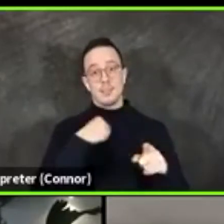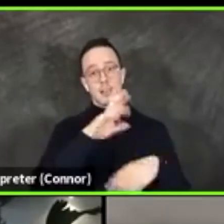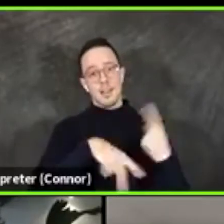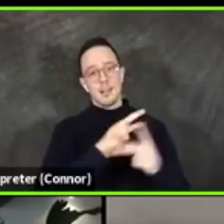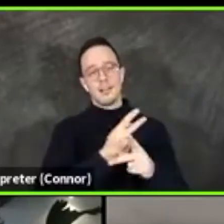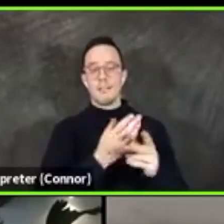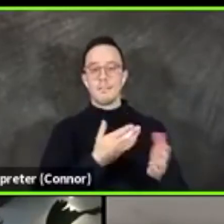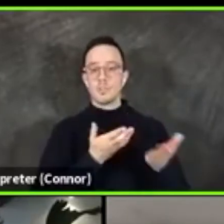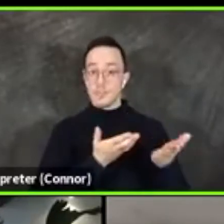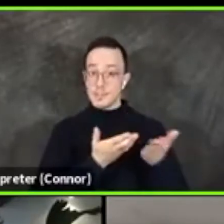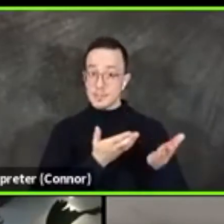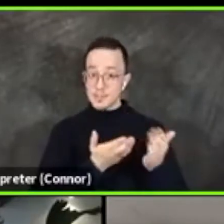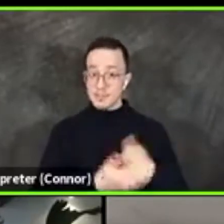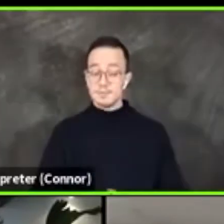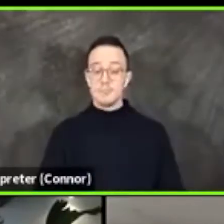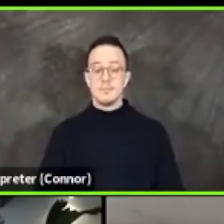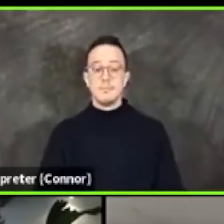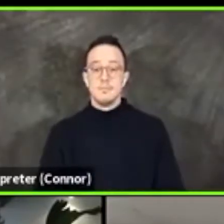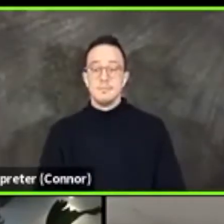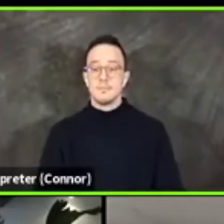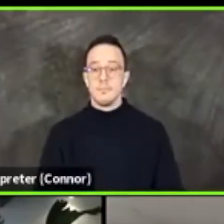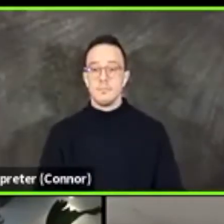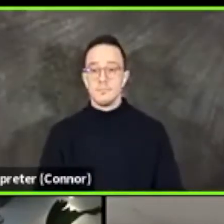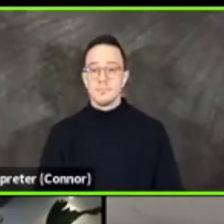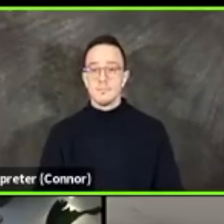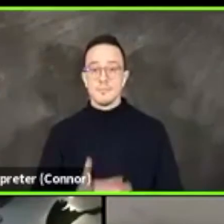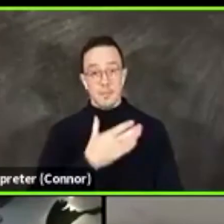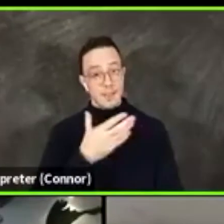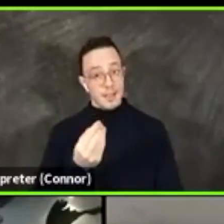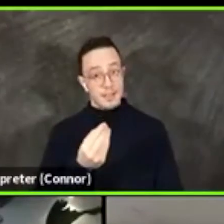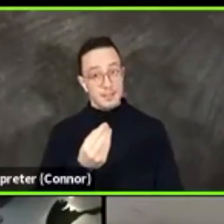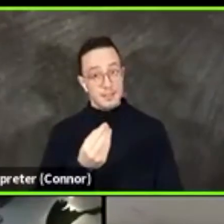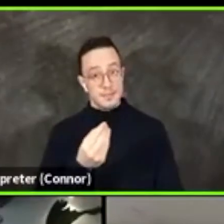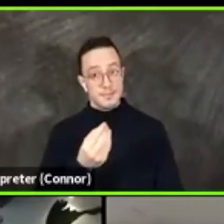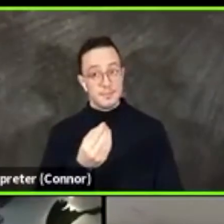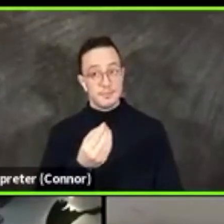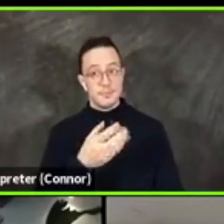AND A -- (A PAUSE)